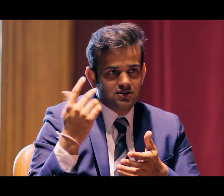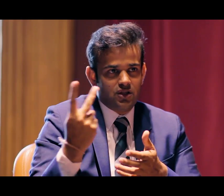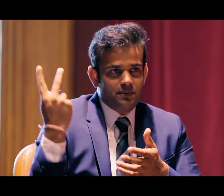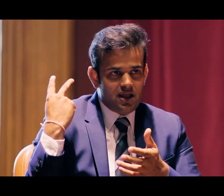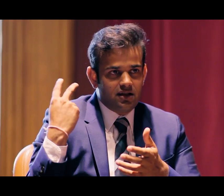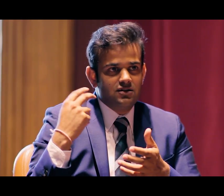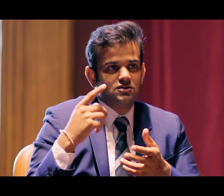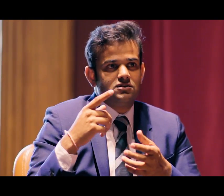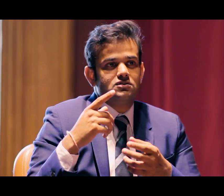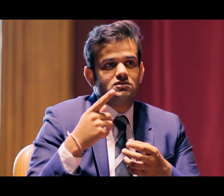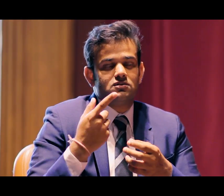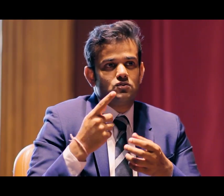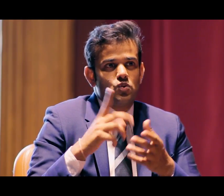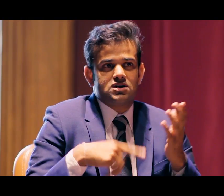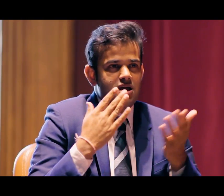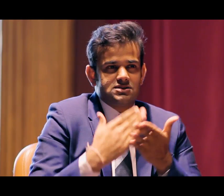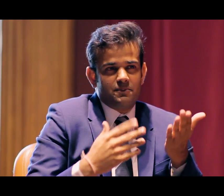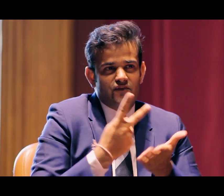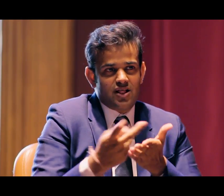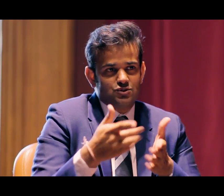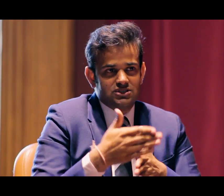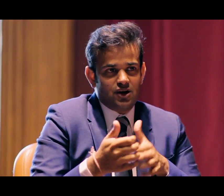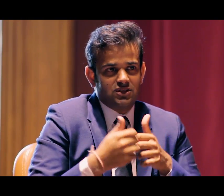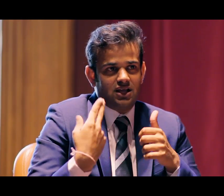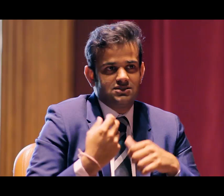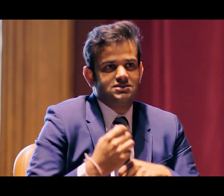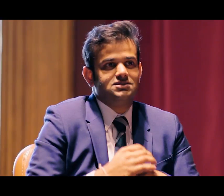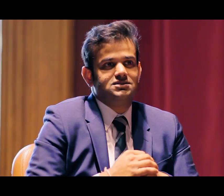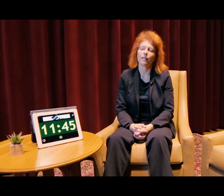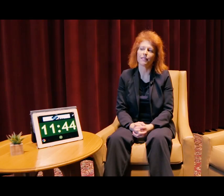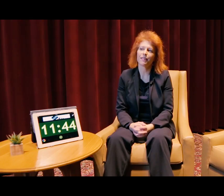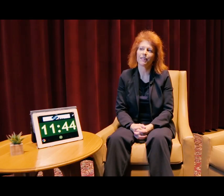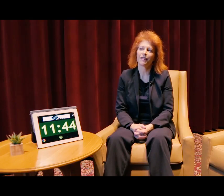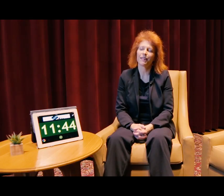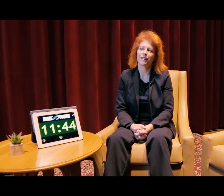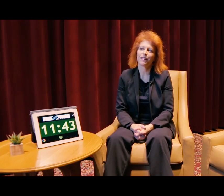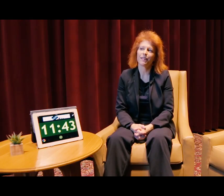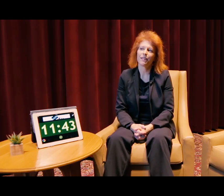So what are some of the failures, as you look back, that you would like to share with us? Oh, wow.